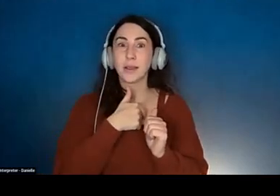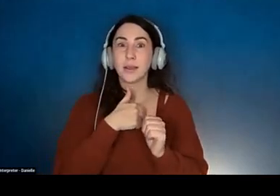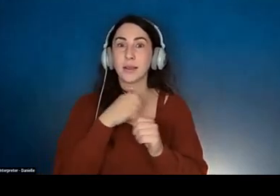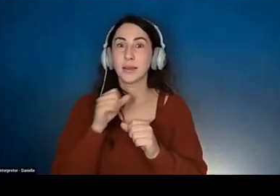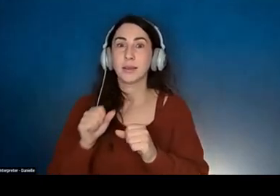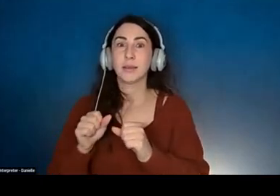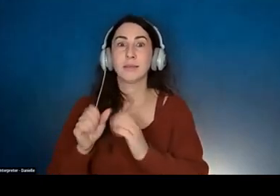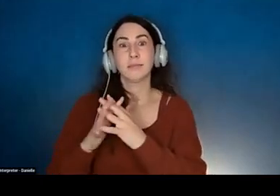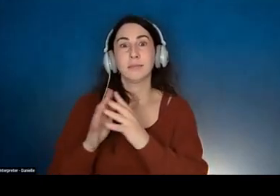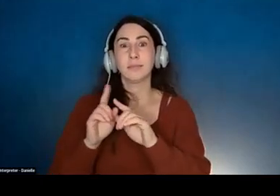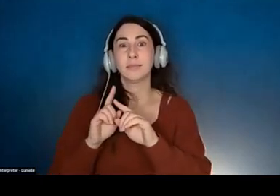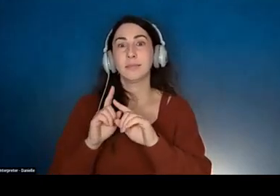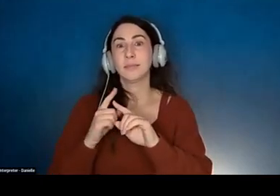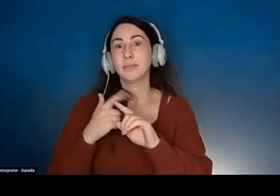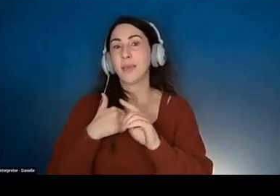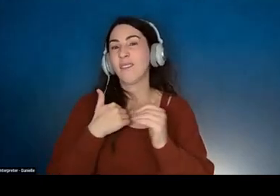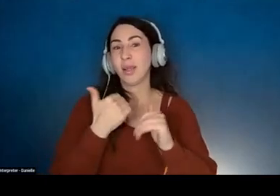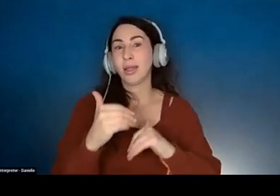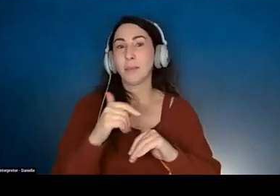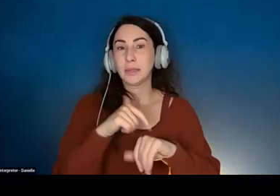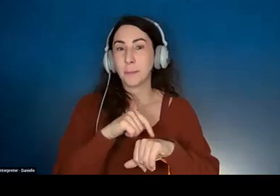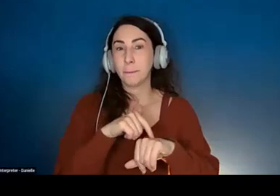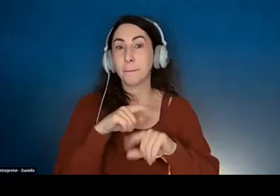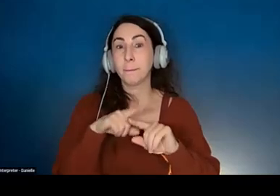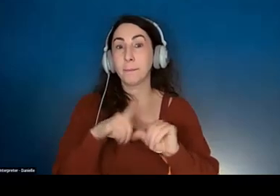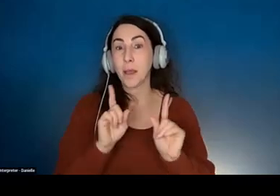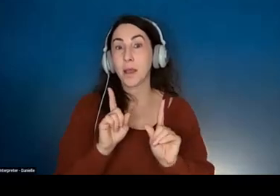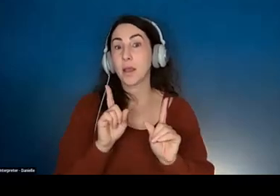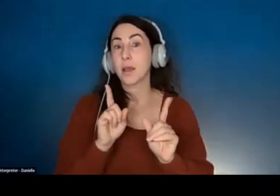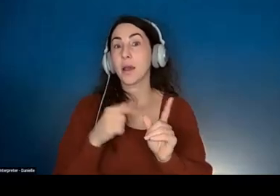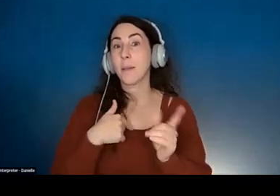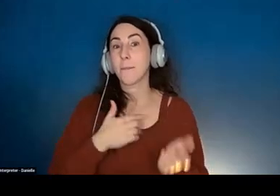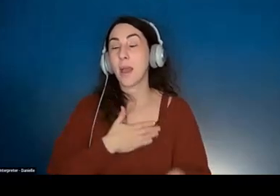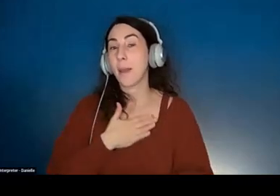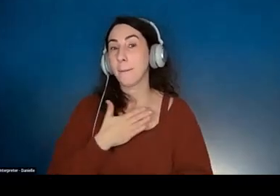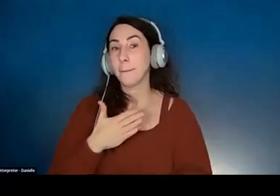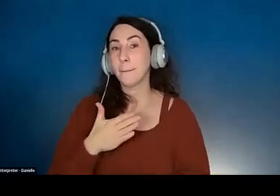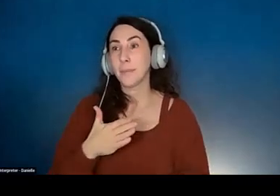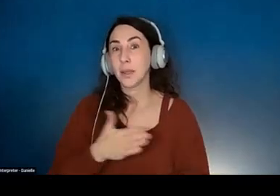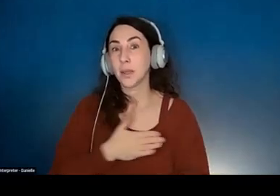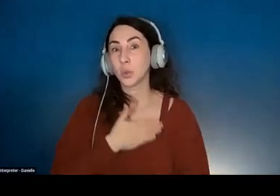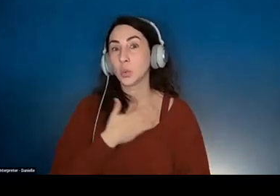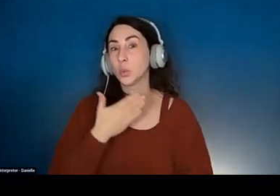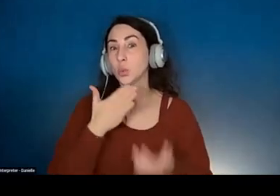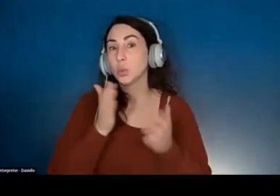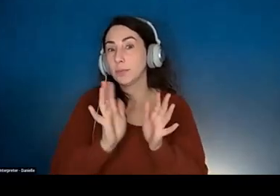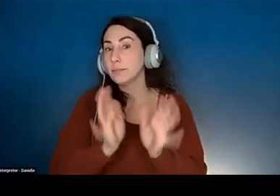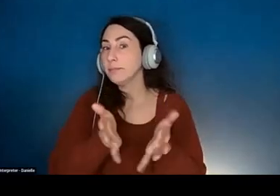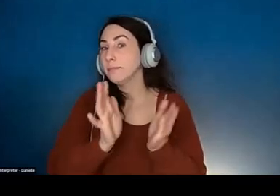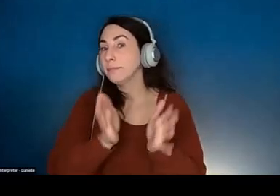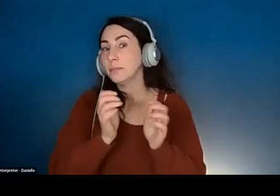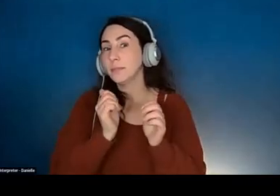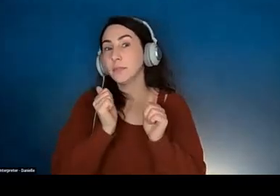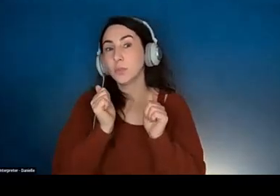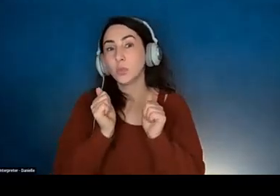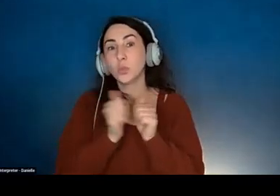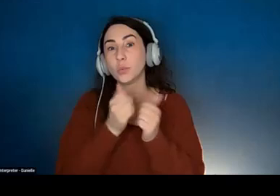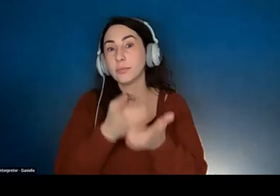many minutes to talk through it, but I am happy to connect with folks. Feel free to email me, reach